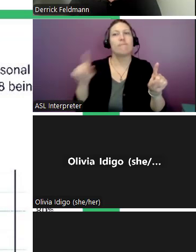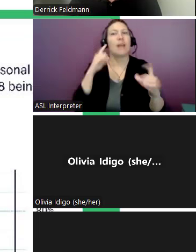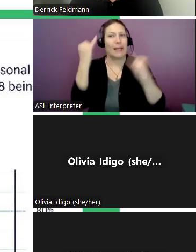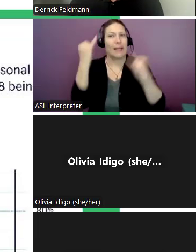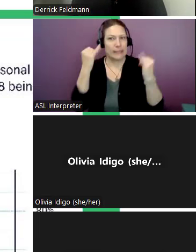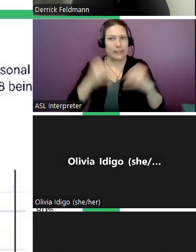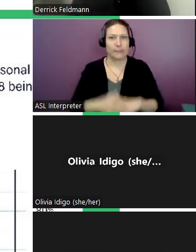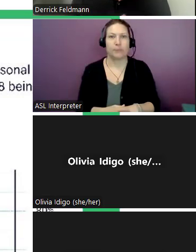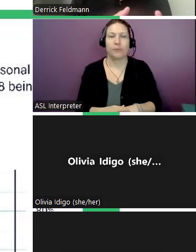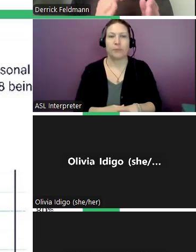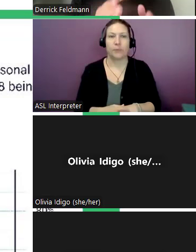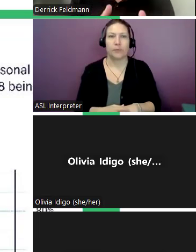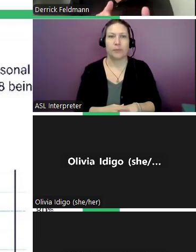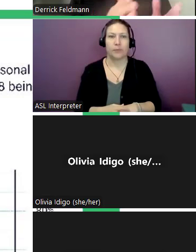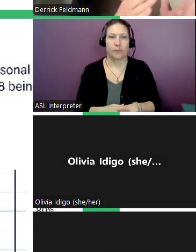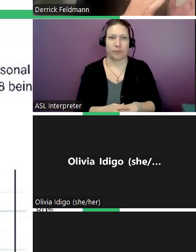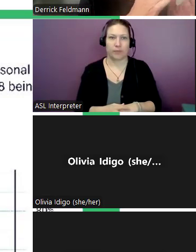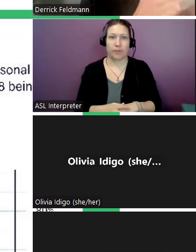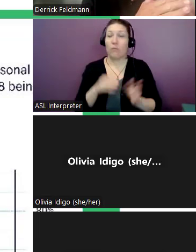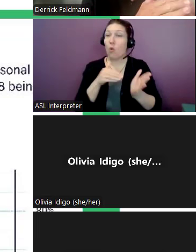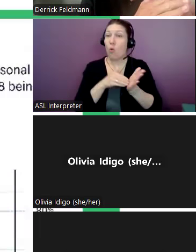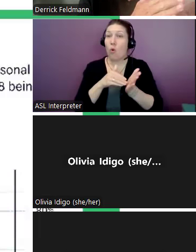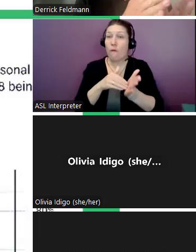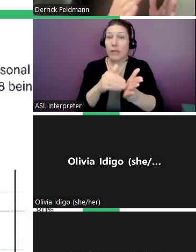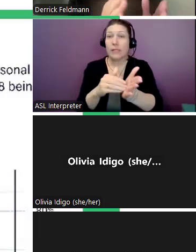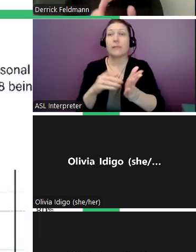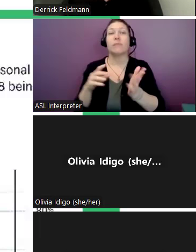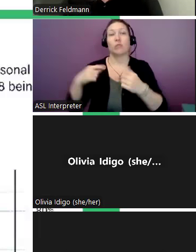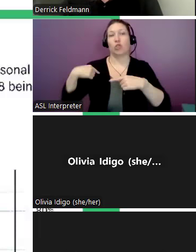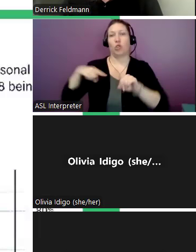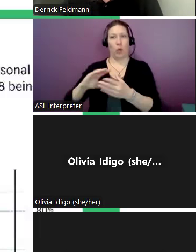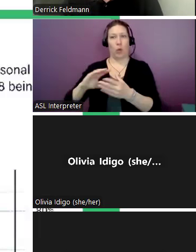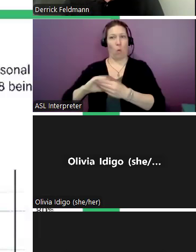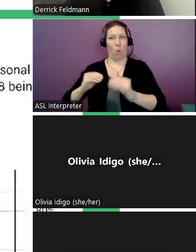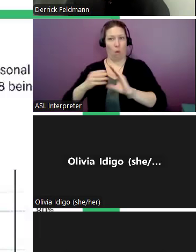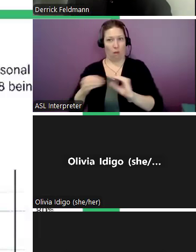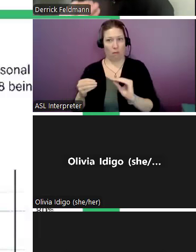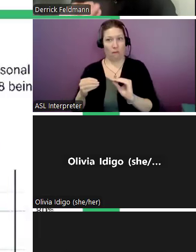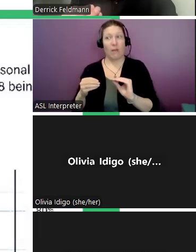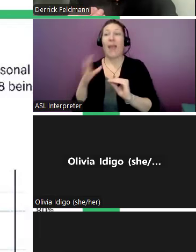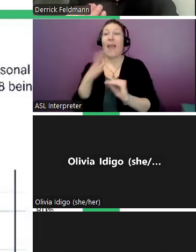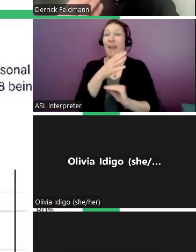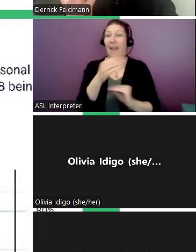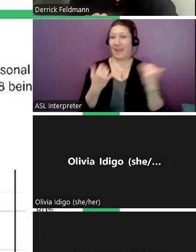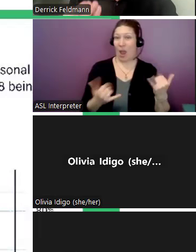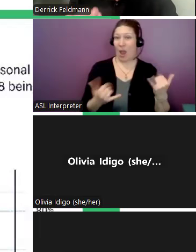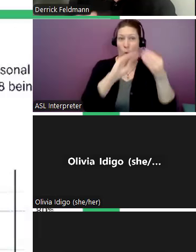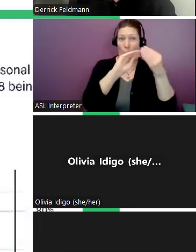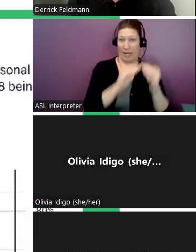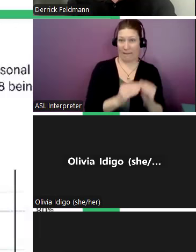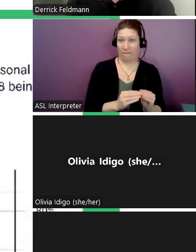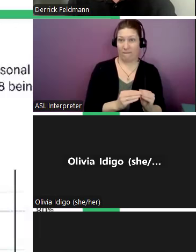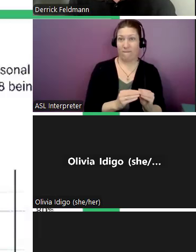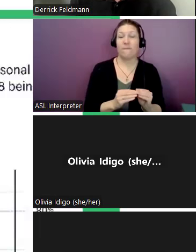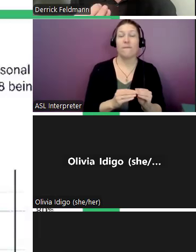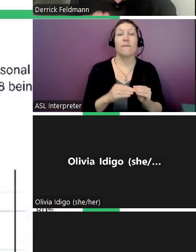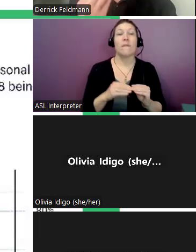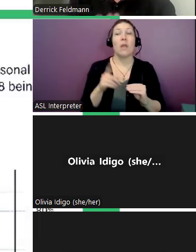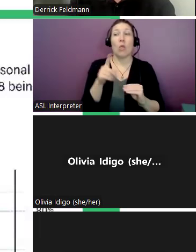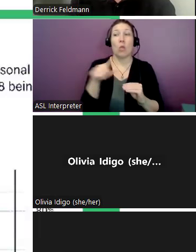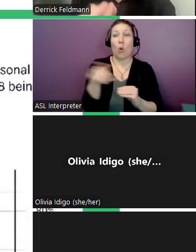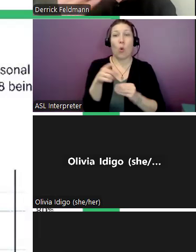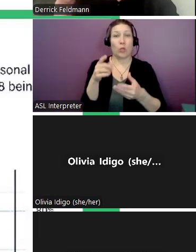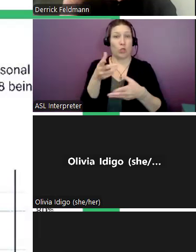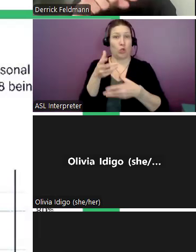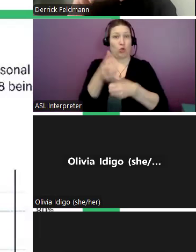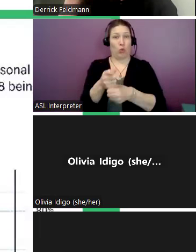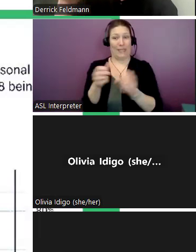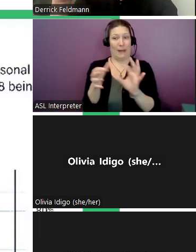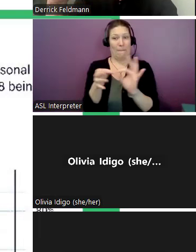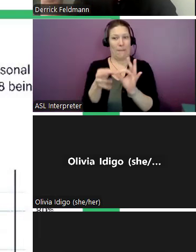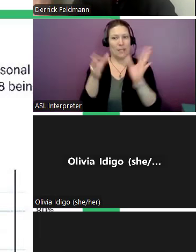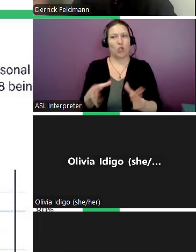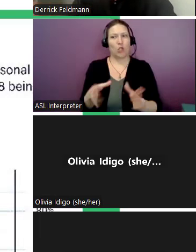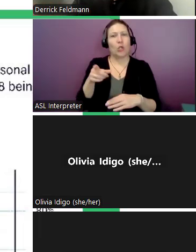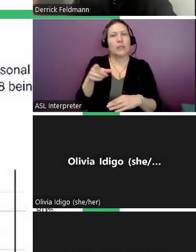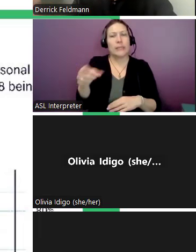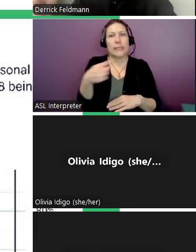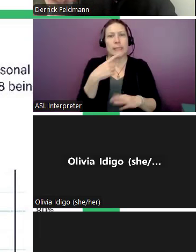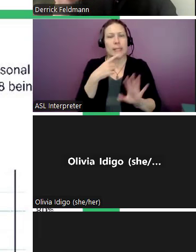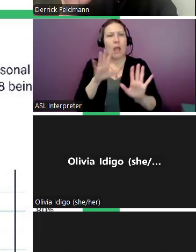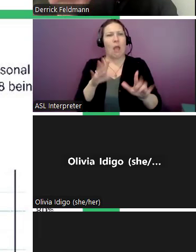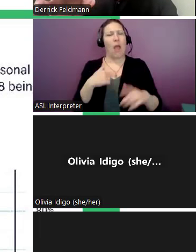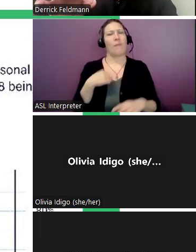First we heard this a lot in the qual, and now in the quant. And that is our trusted messengers really want to know what happens during that call,